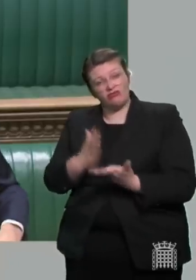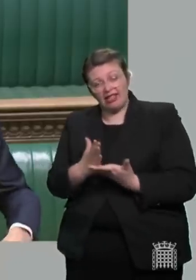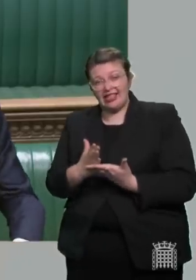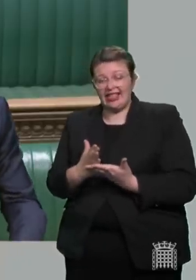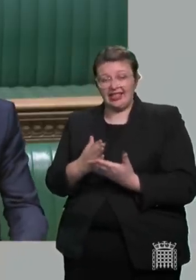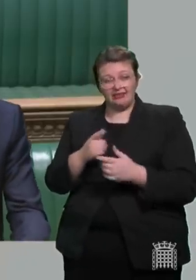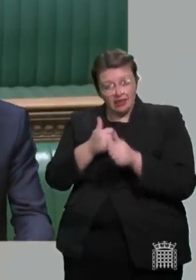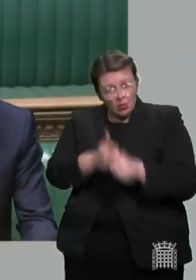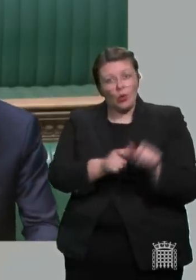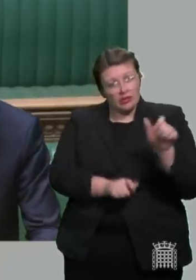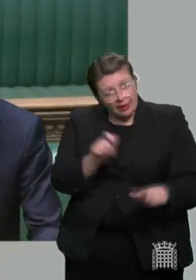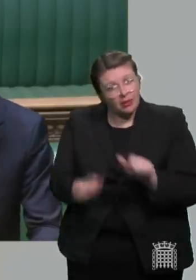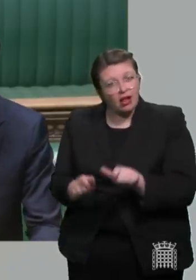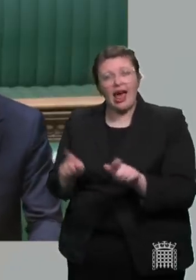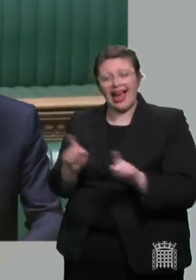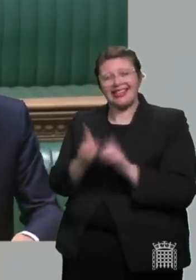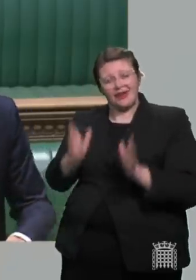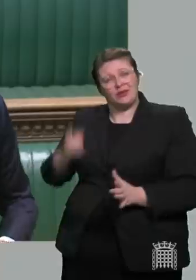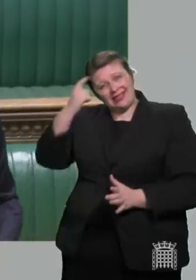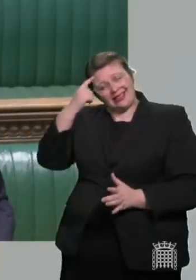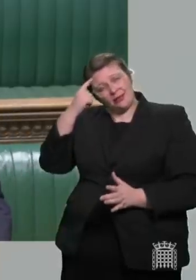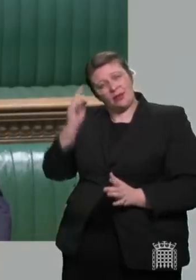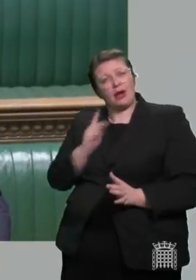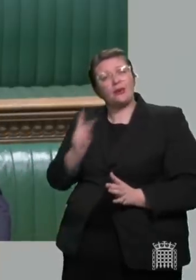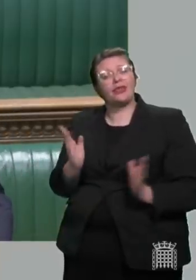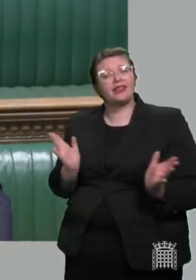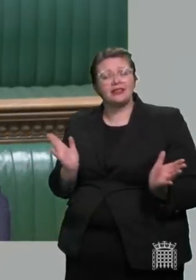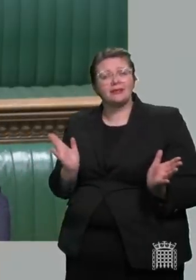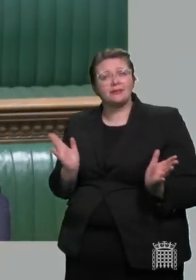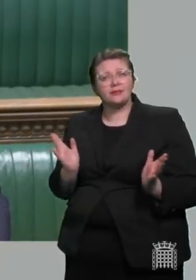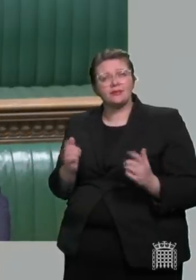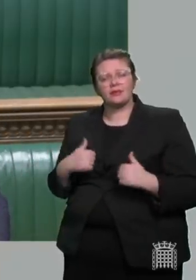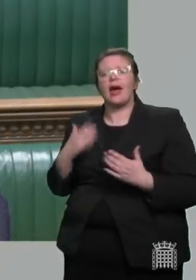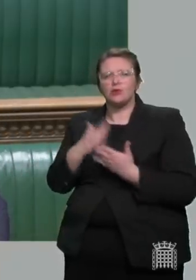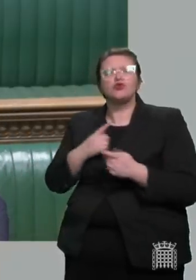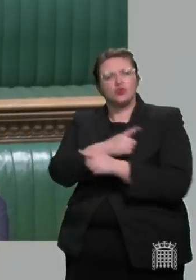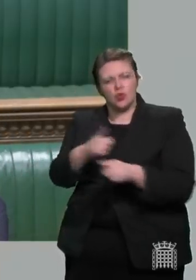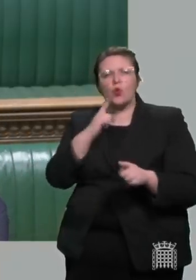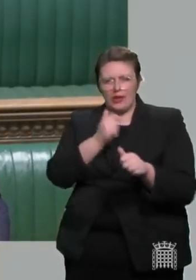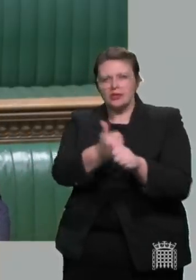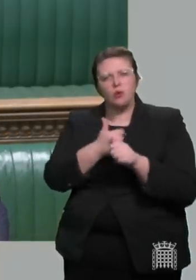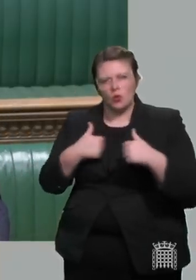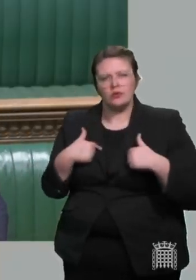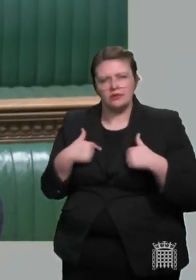confident it will command public assent. I have one final announcement on business tax.